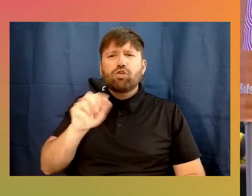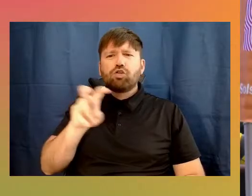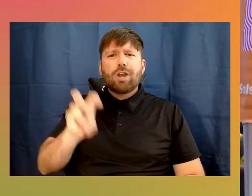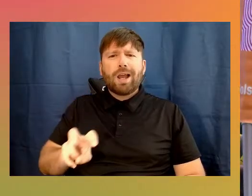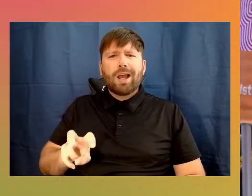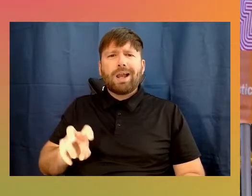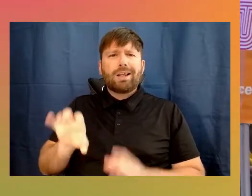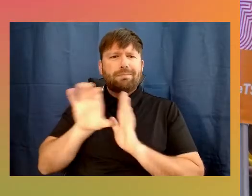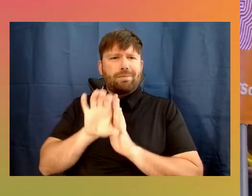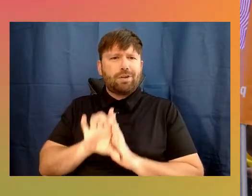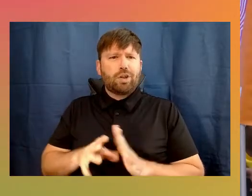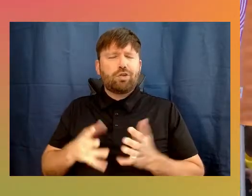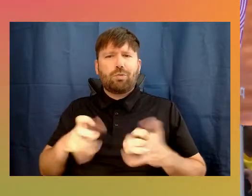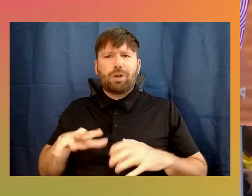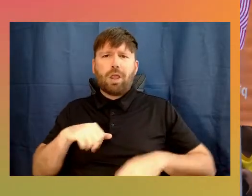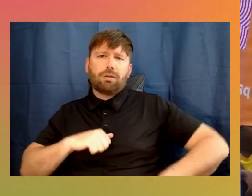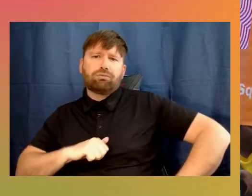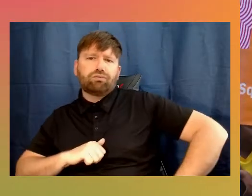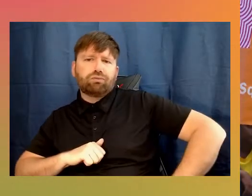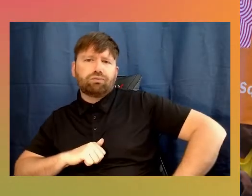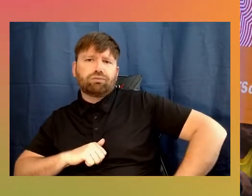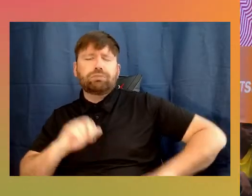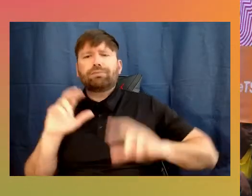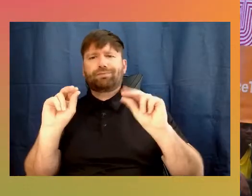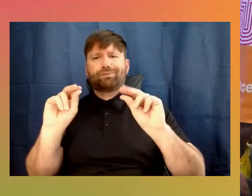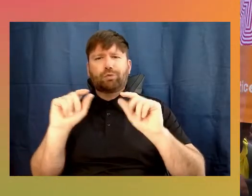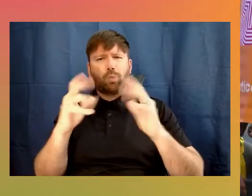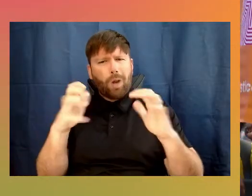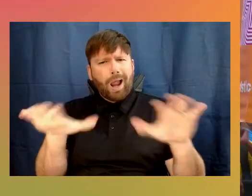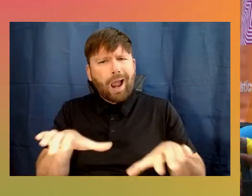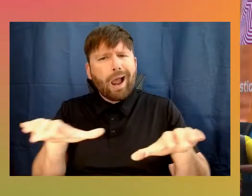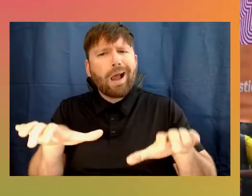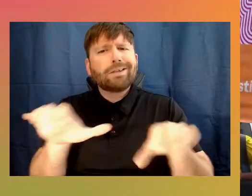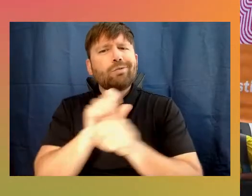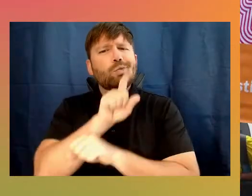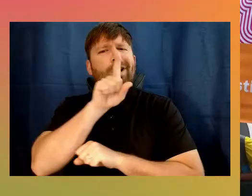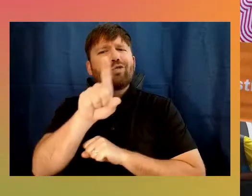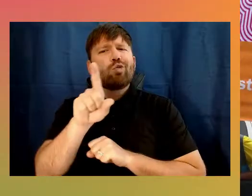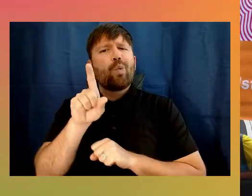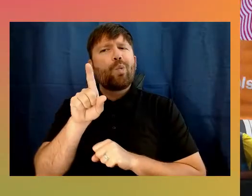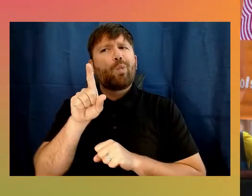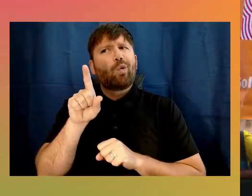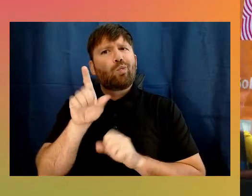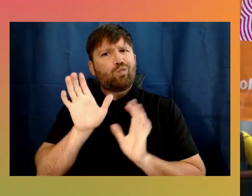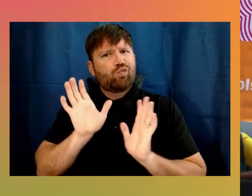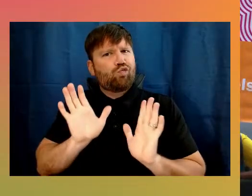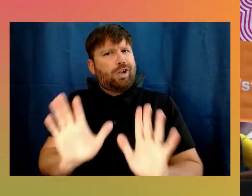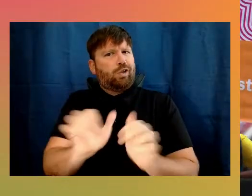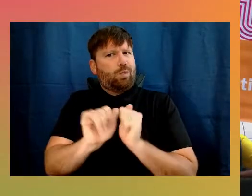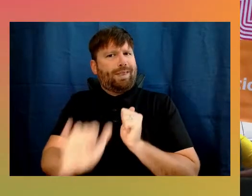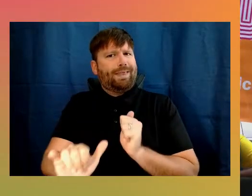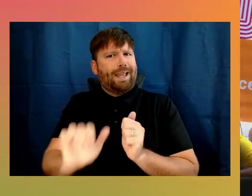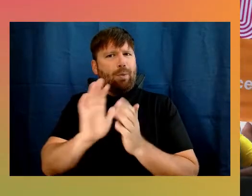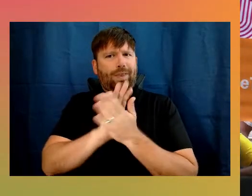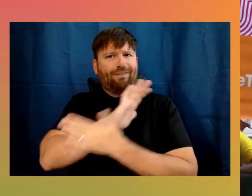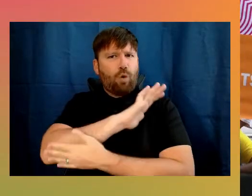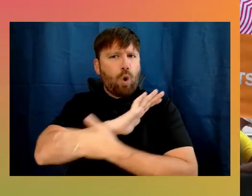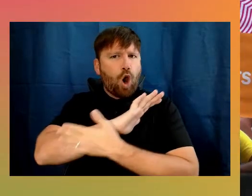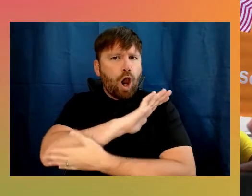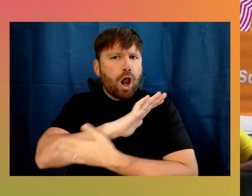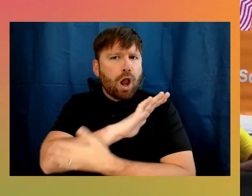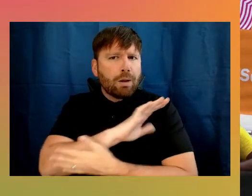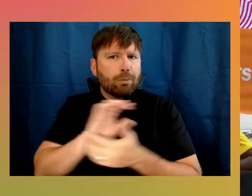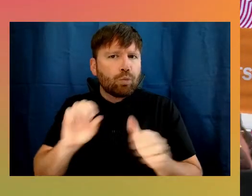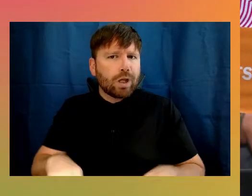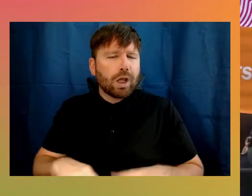I ALWAYS THINK OF, LIKE, MY TAP